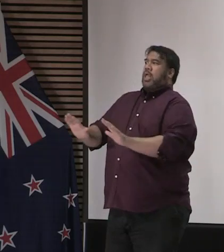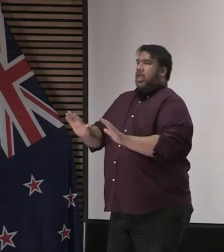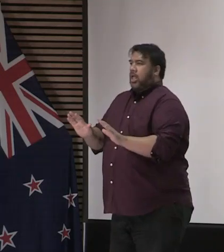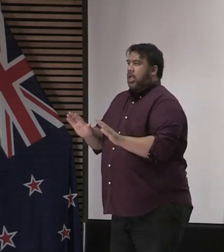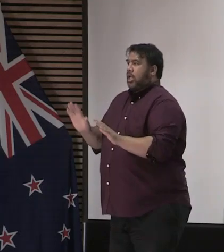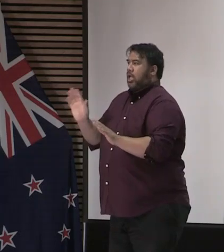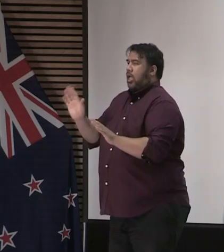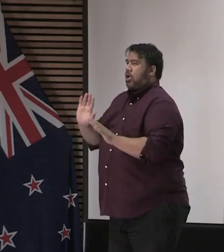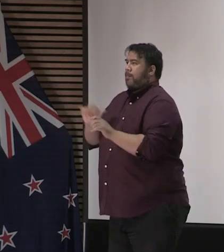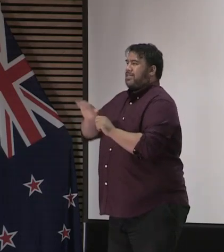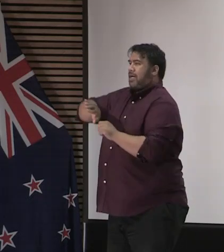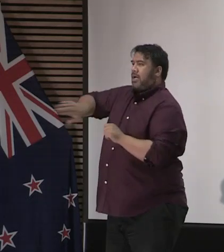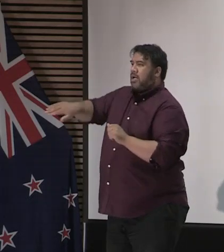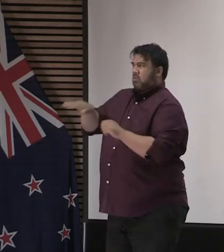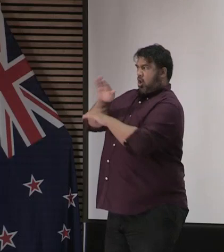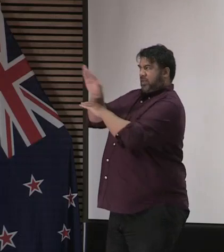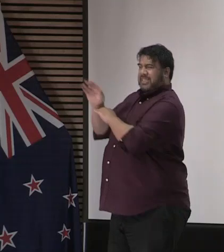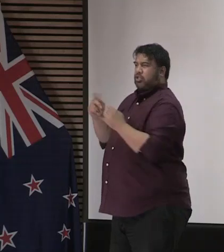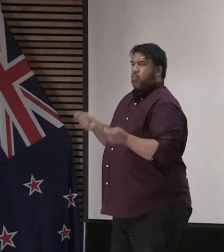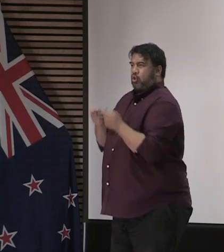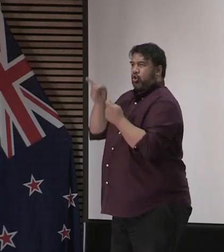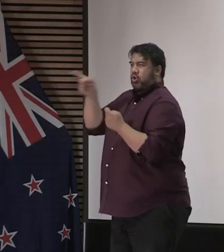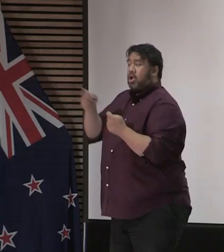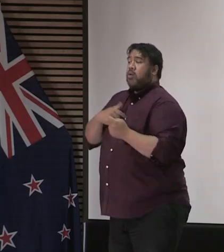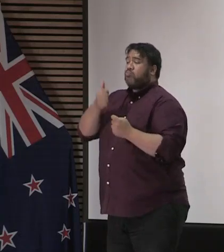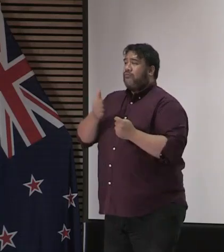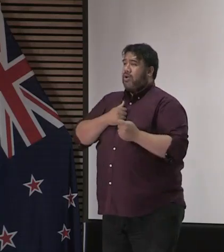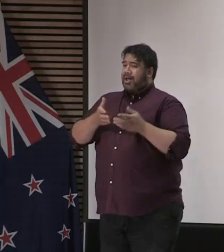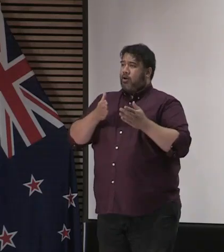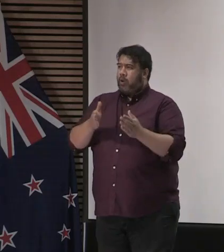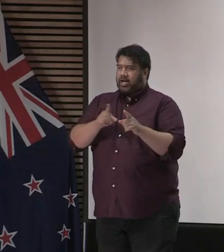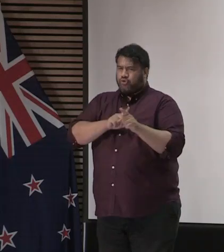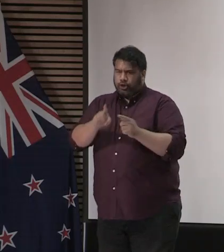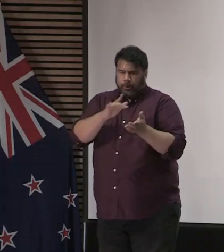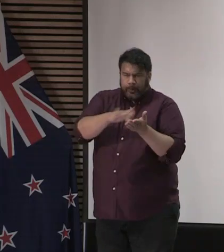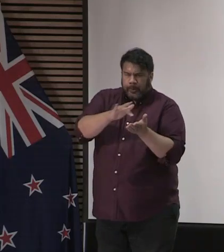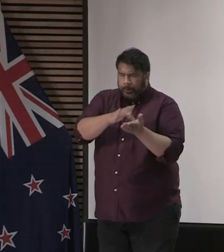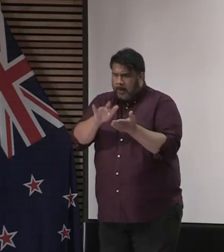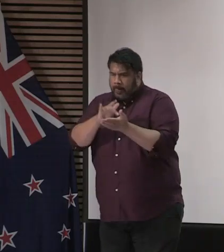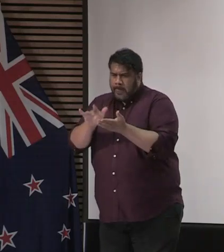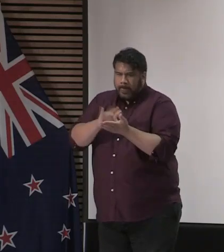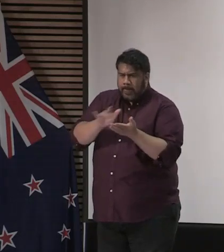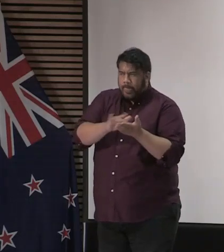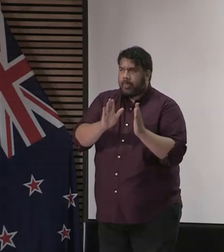manage-it phase. We clearly decided we wouldn't do that and we have seen what has